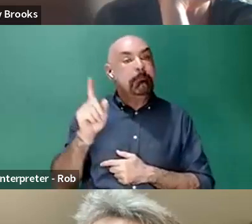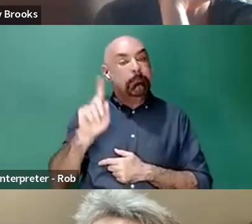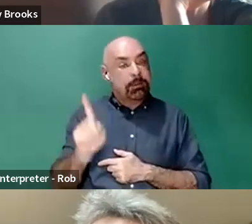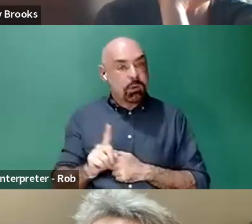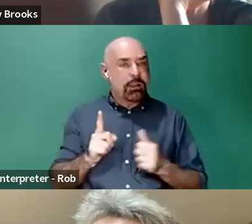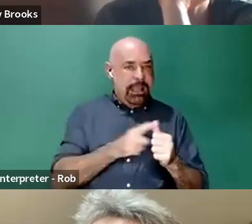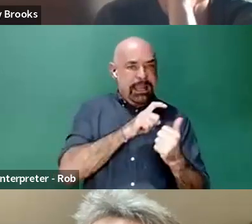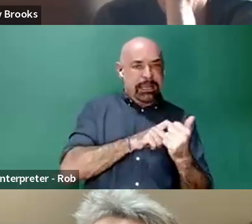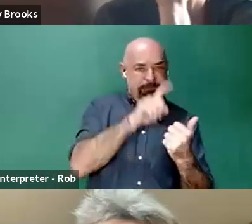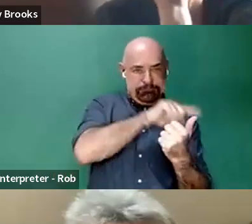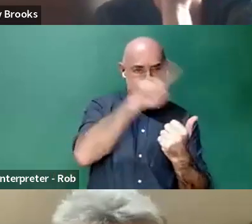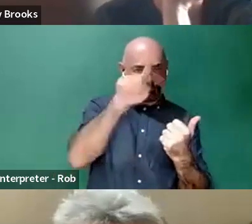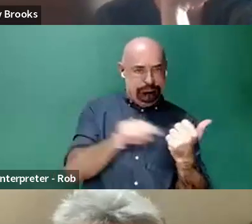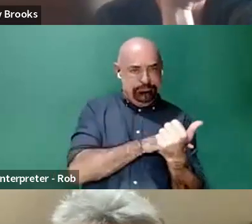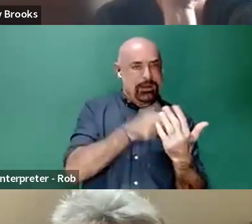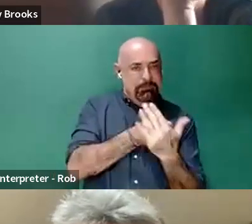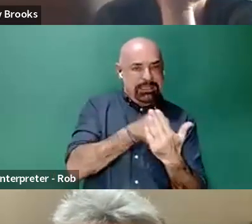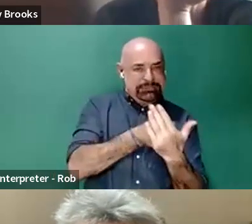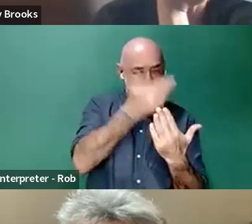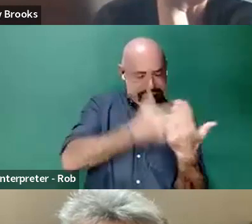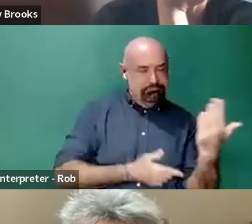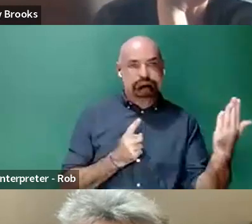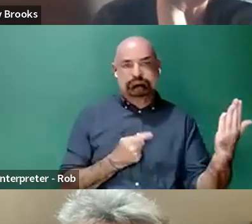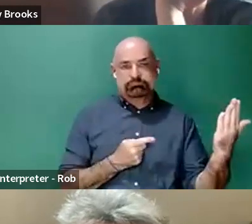just got the basics on it, and that's what you'll find there.